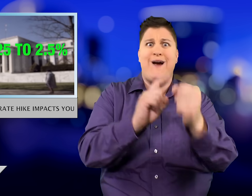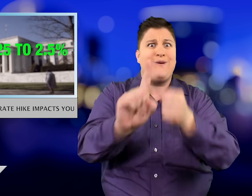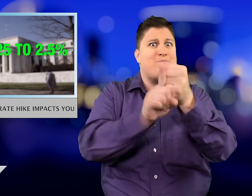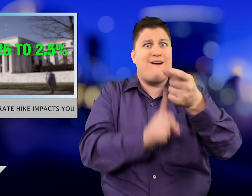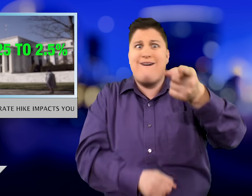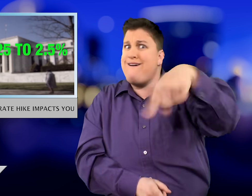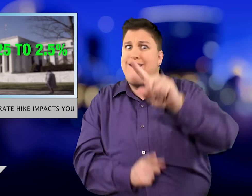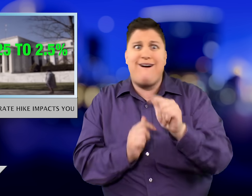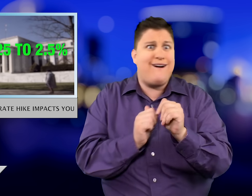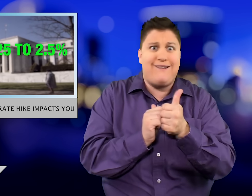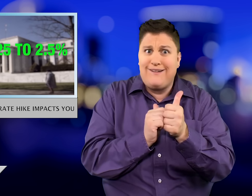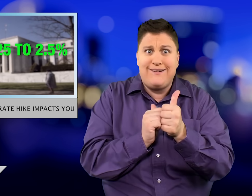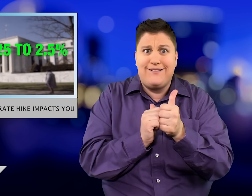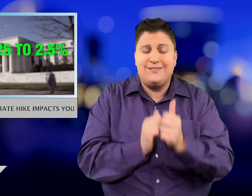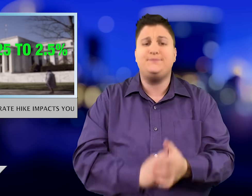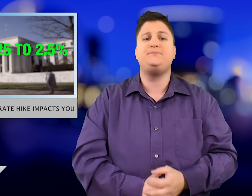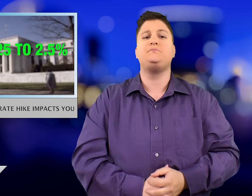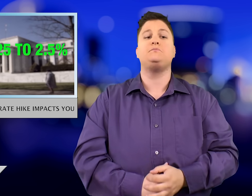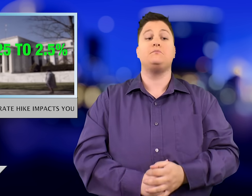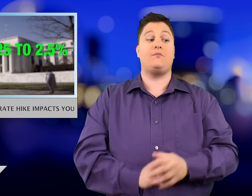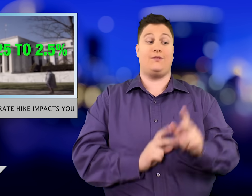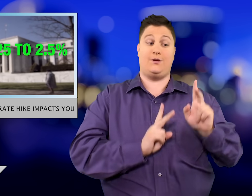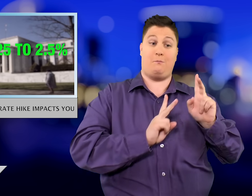Here's how it could impact you.